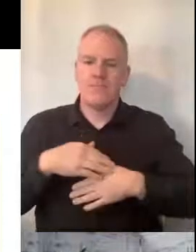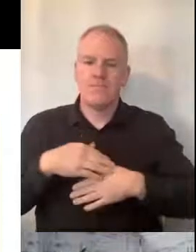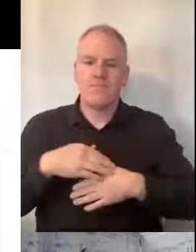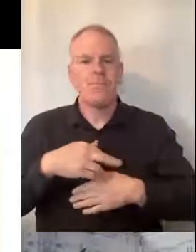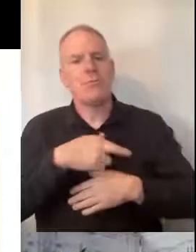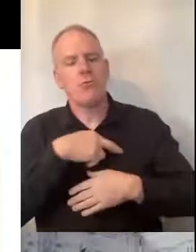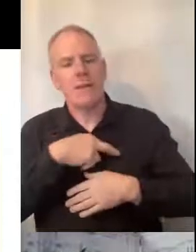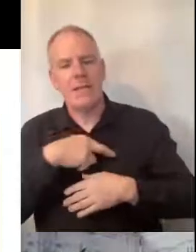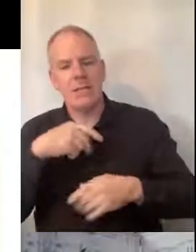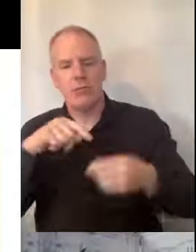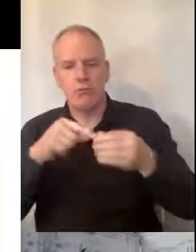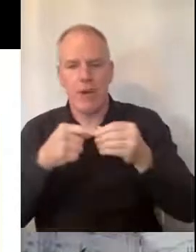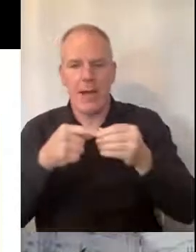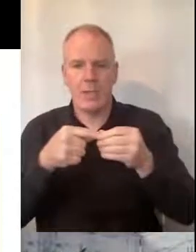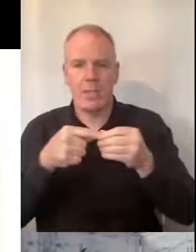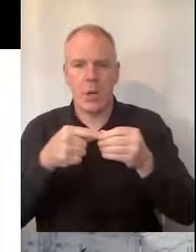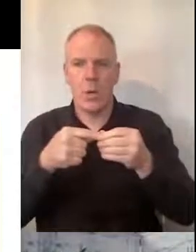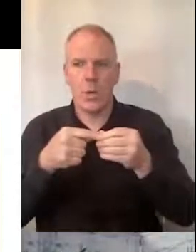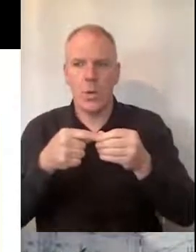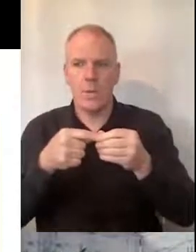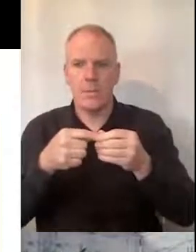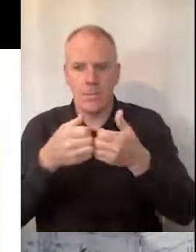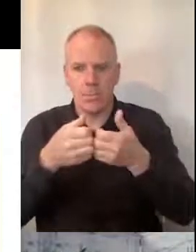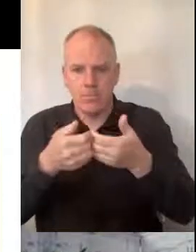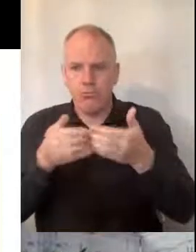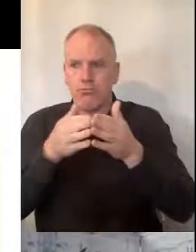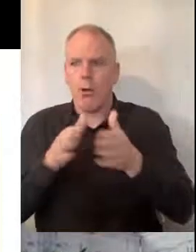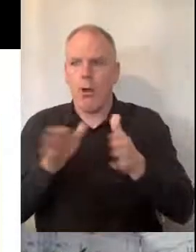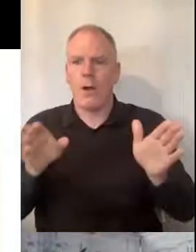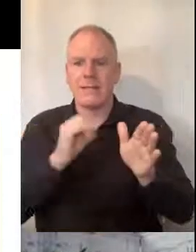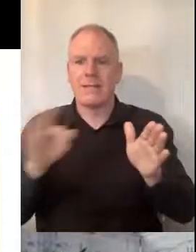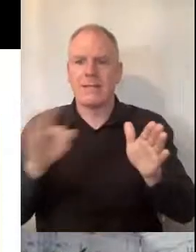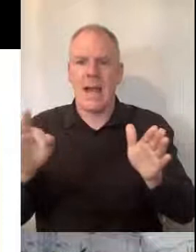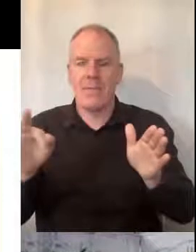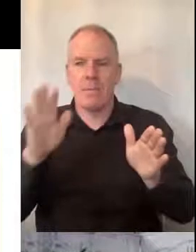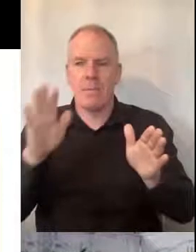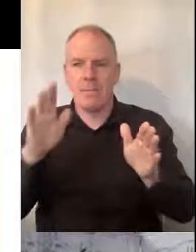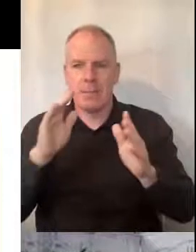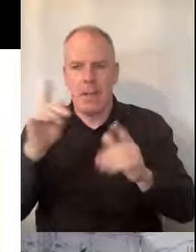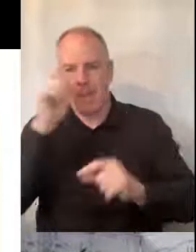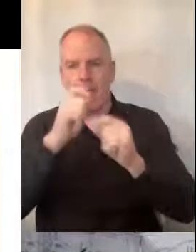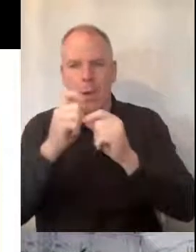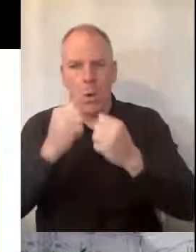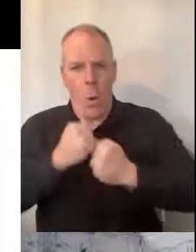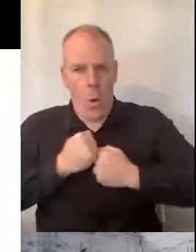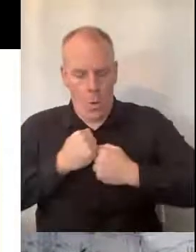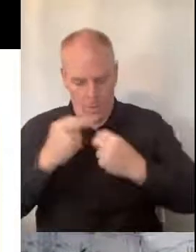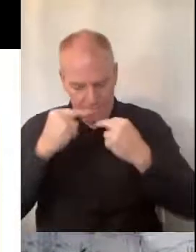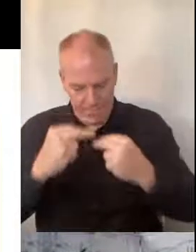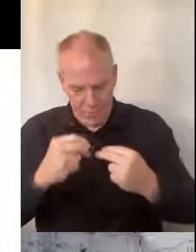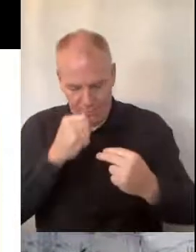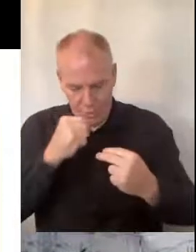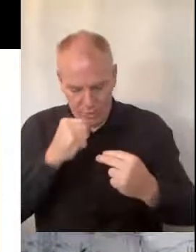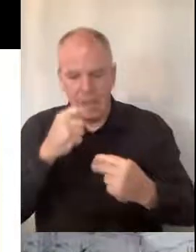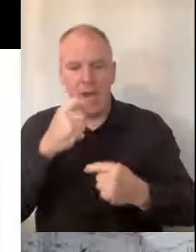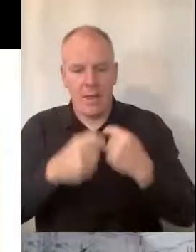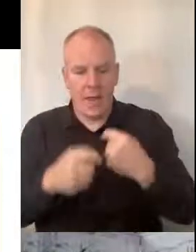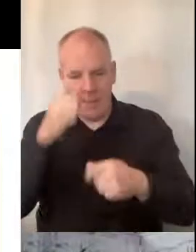or stretch and our staff a little bit there to really think internally about your own positionality, but then think about the learners